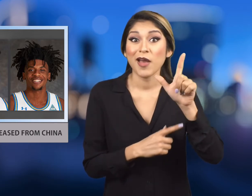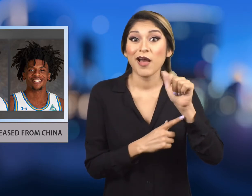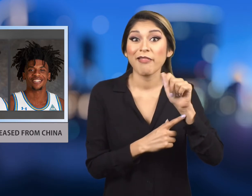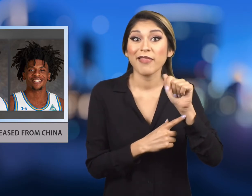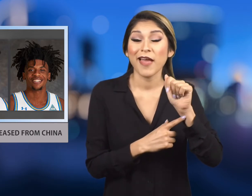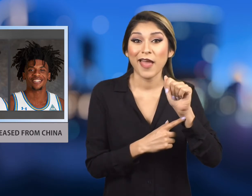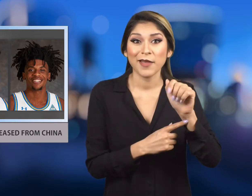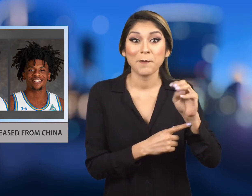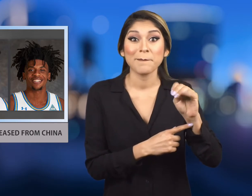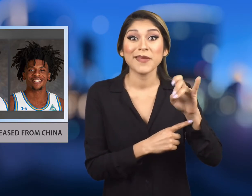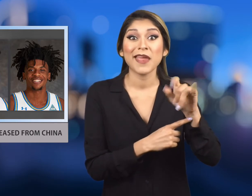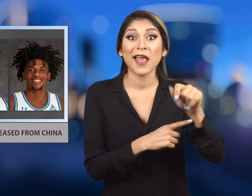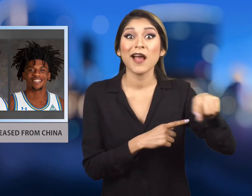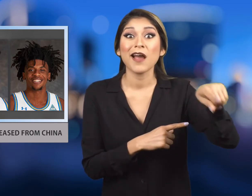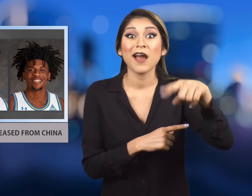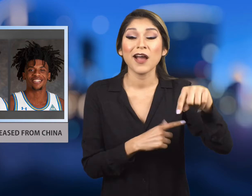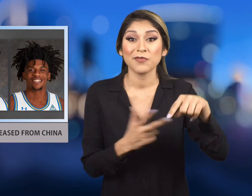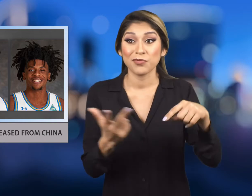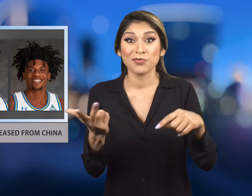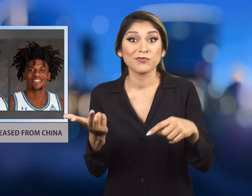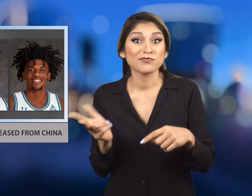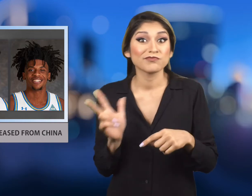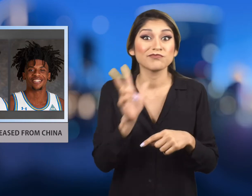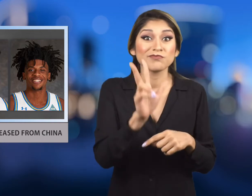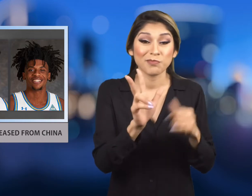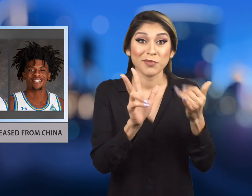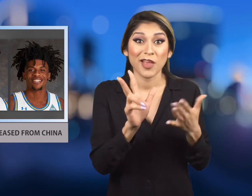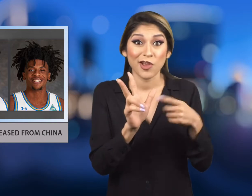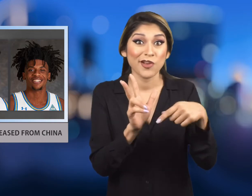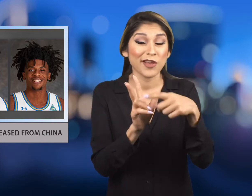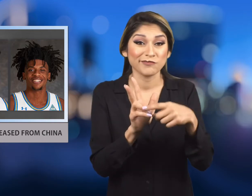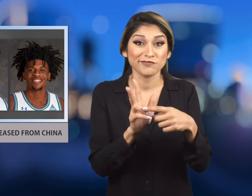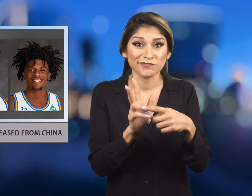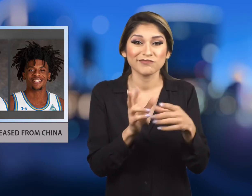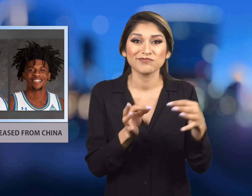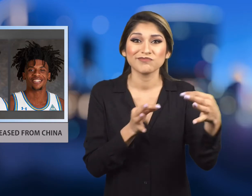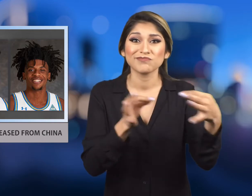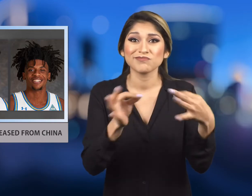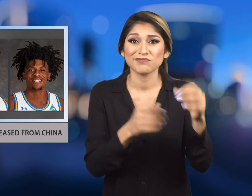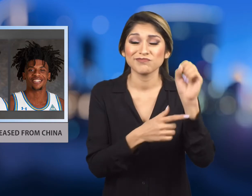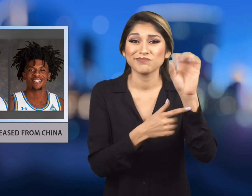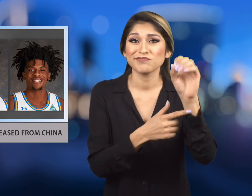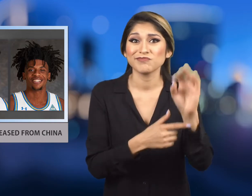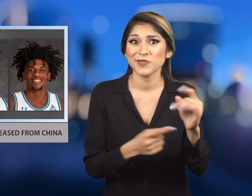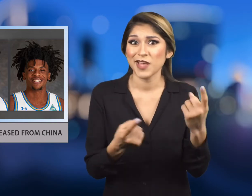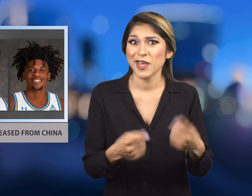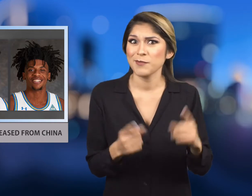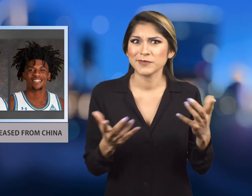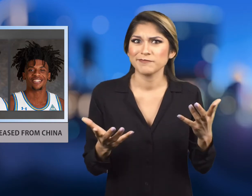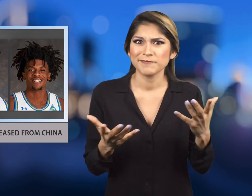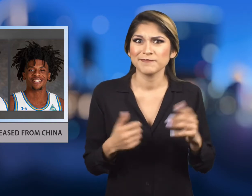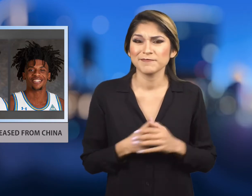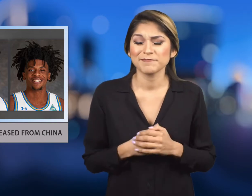Wednesday in Los Angeles.